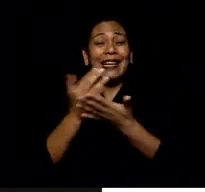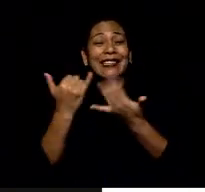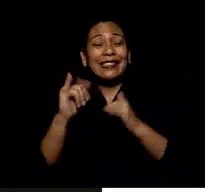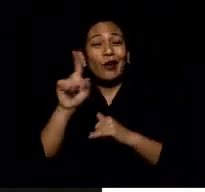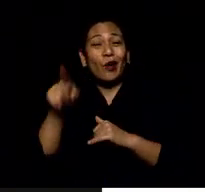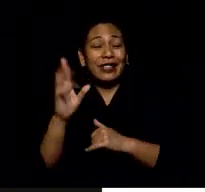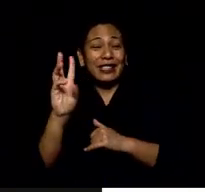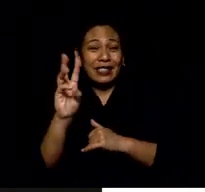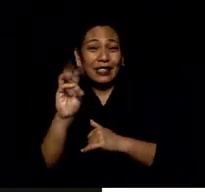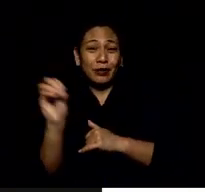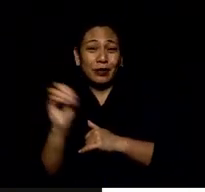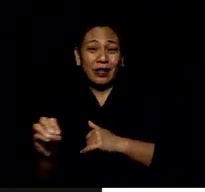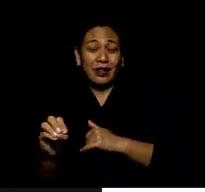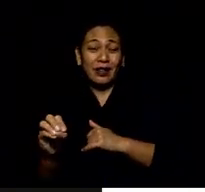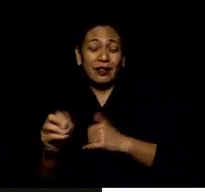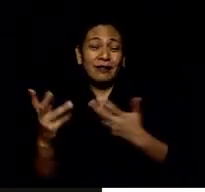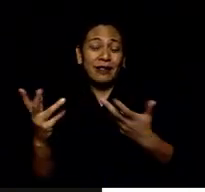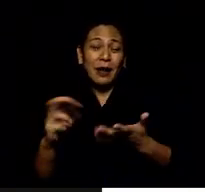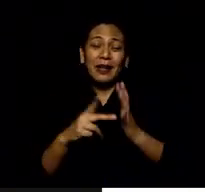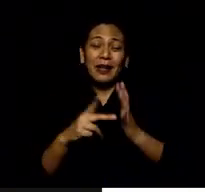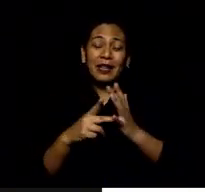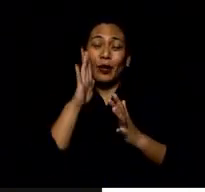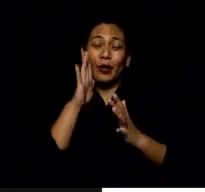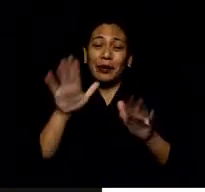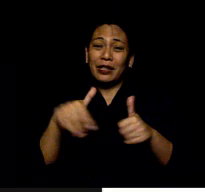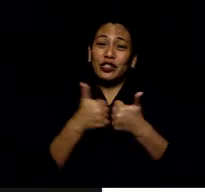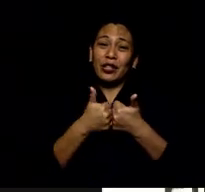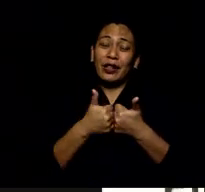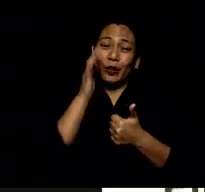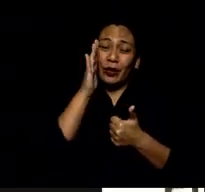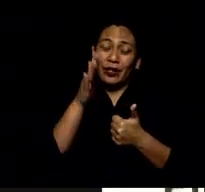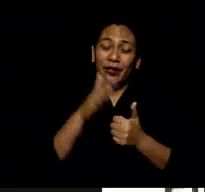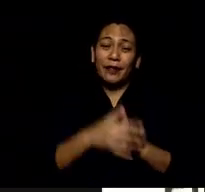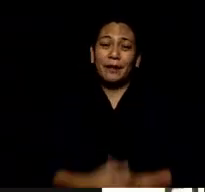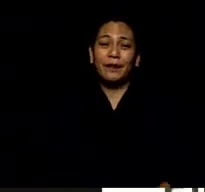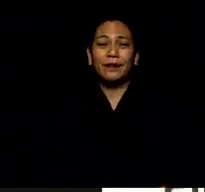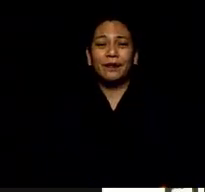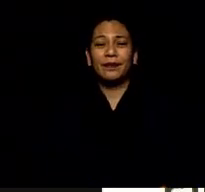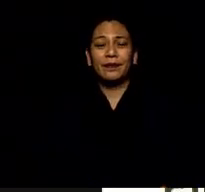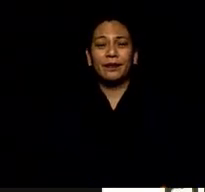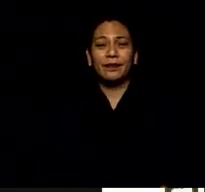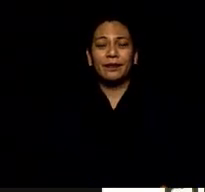bring down those emissions.